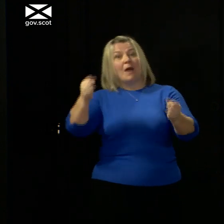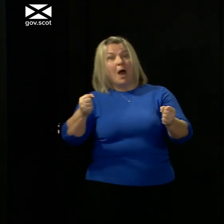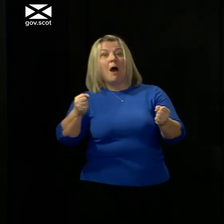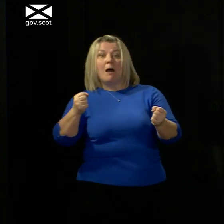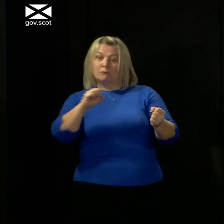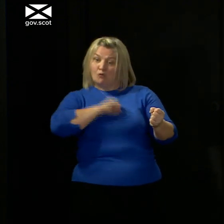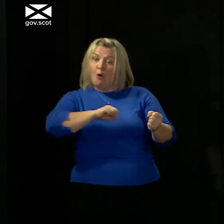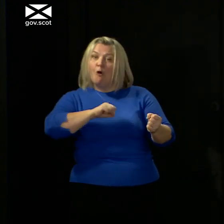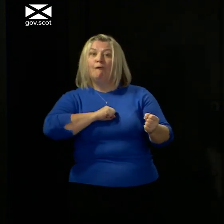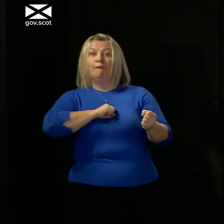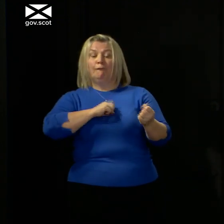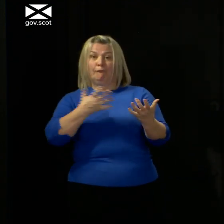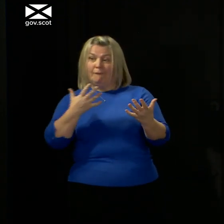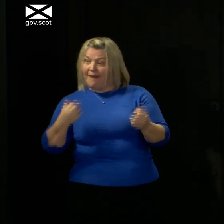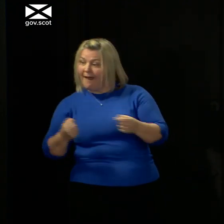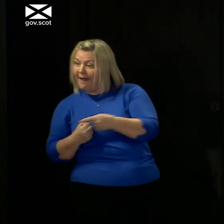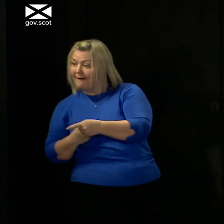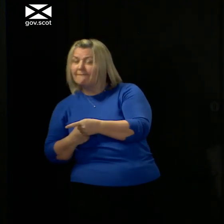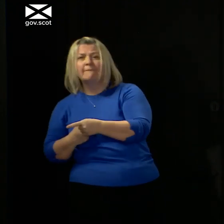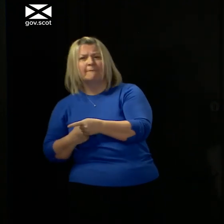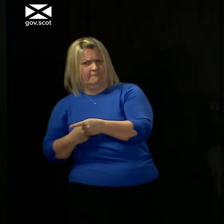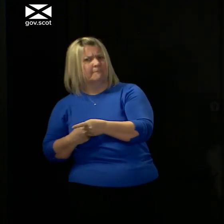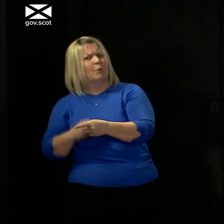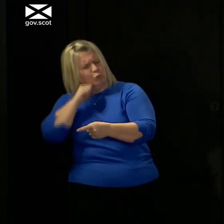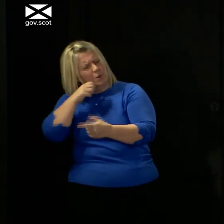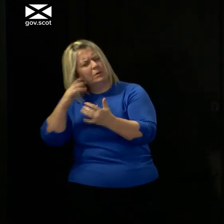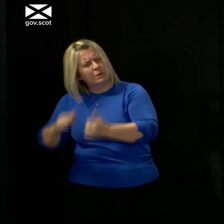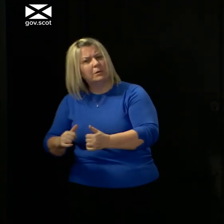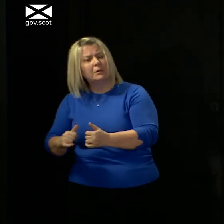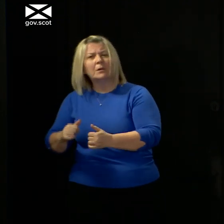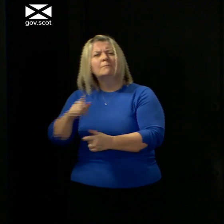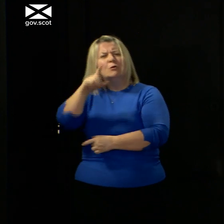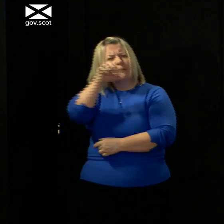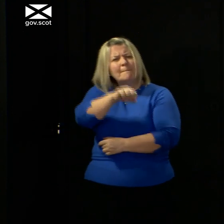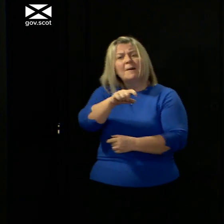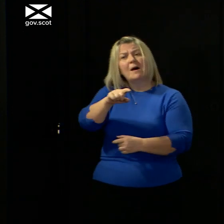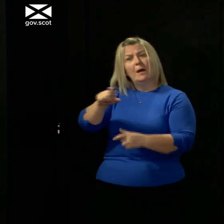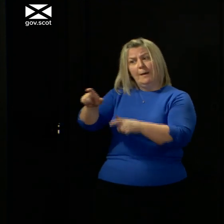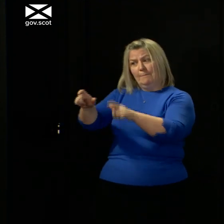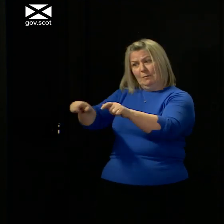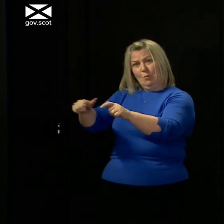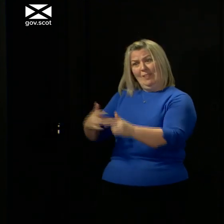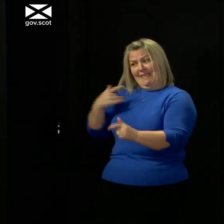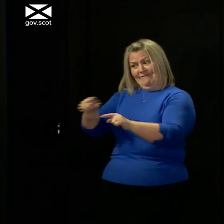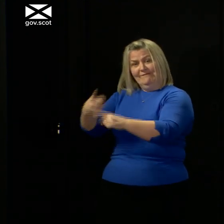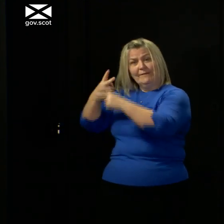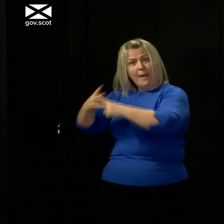residents should be isolated already and certainly any resident being admitted